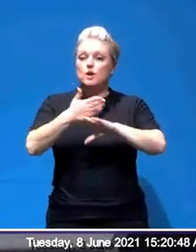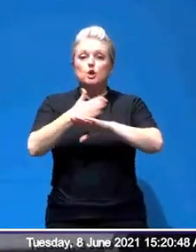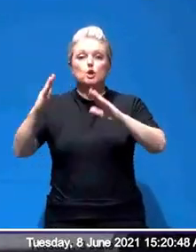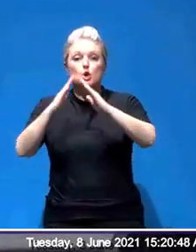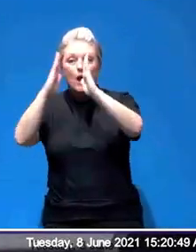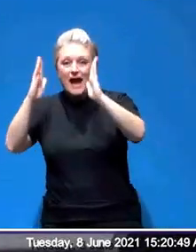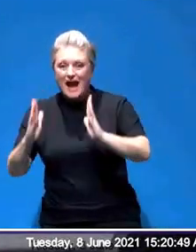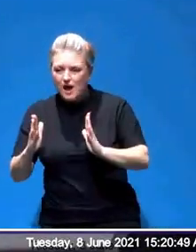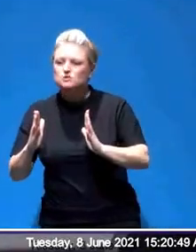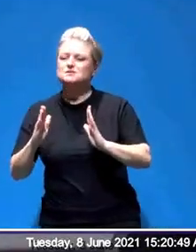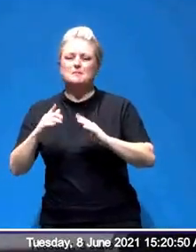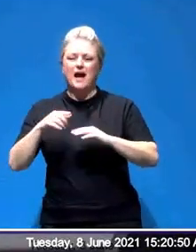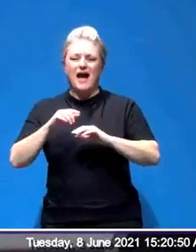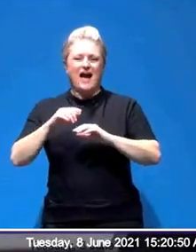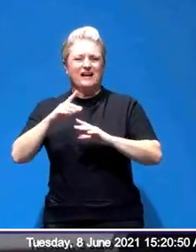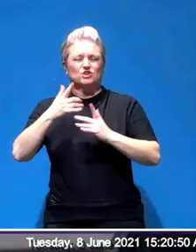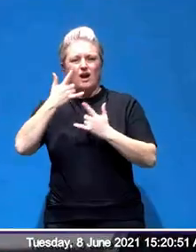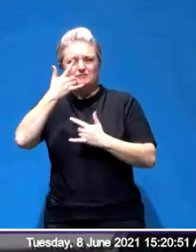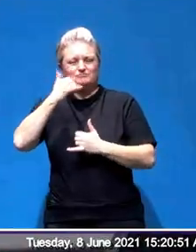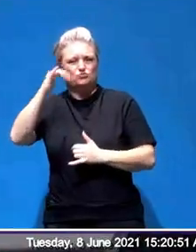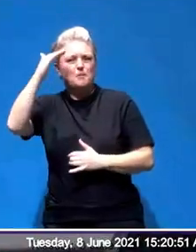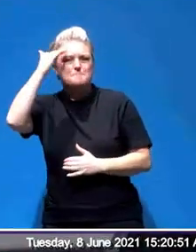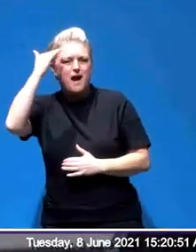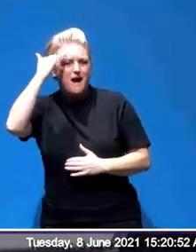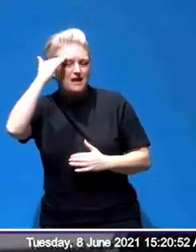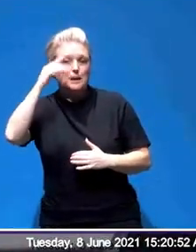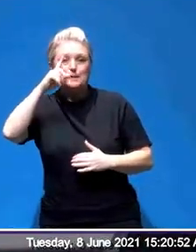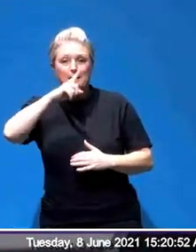And one of his concerns was that, you know, that's probably not the best thing